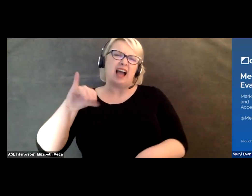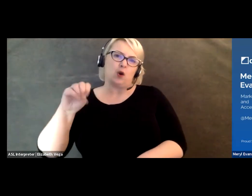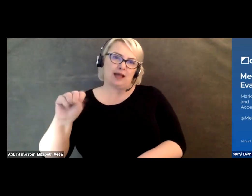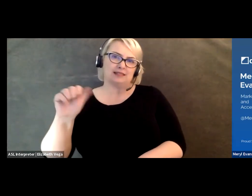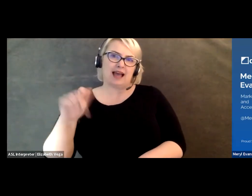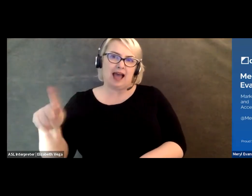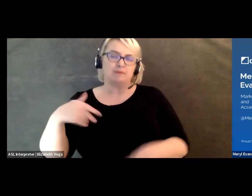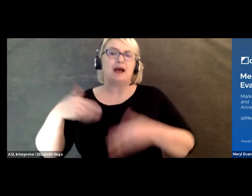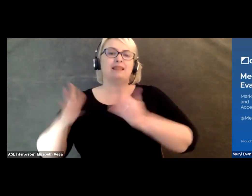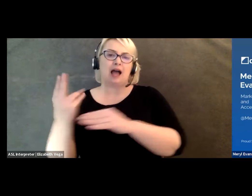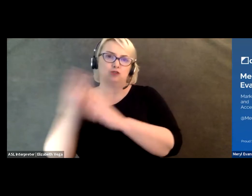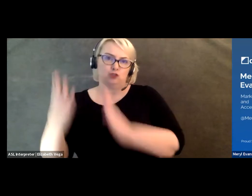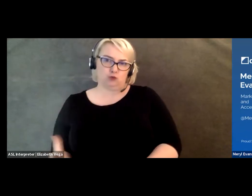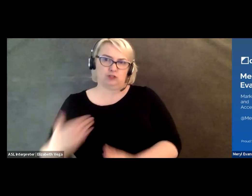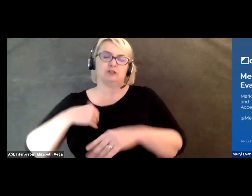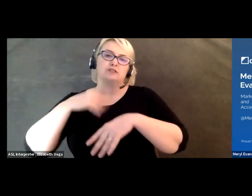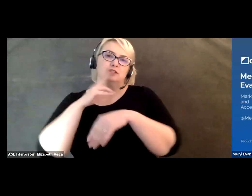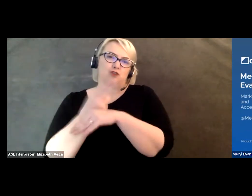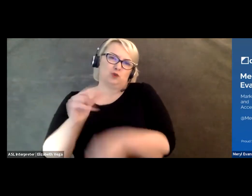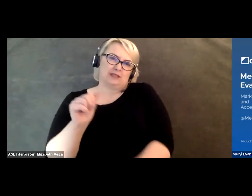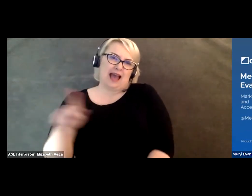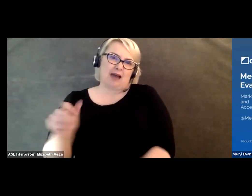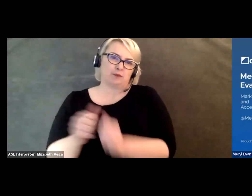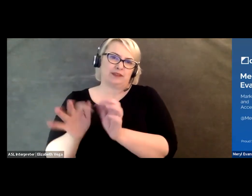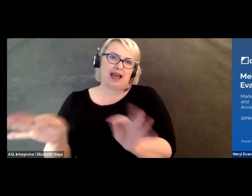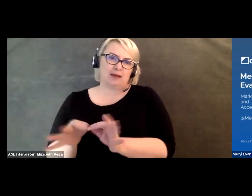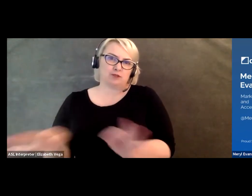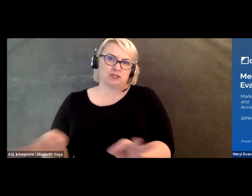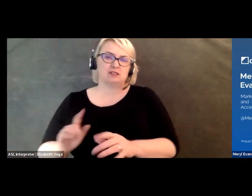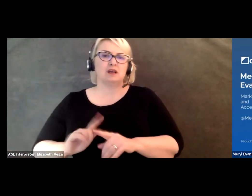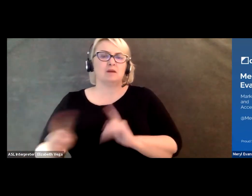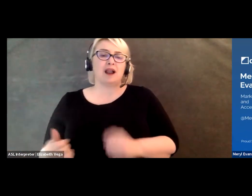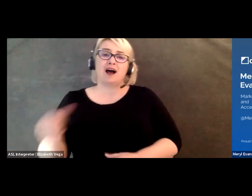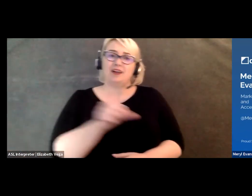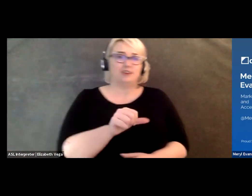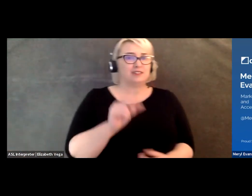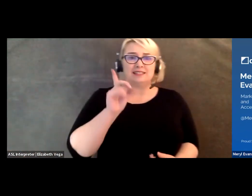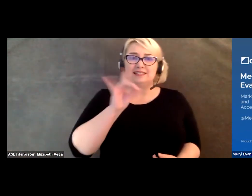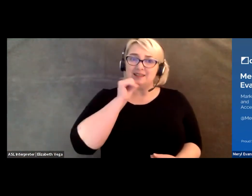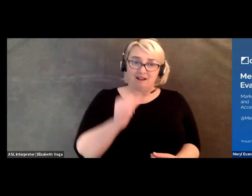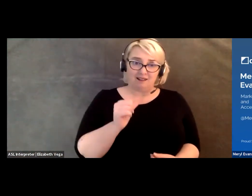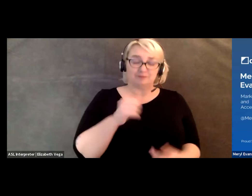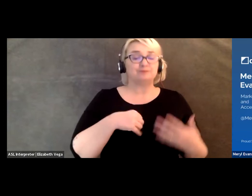All of these happened because of the pandemic. Employees were being knocked out of conversations.